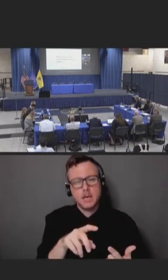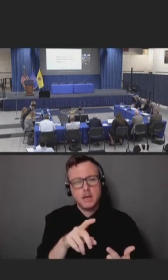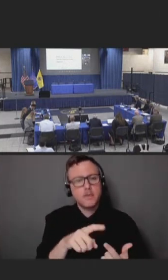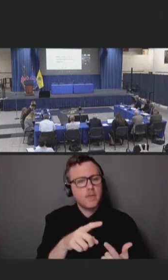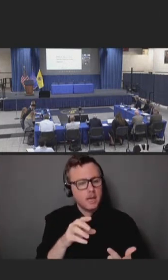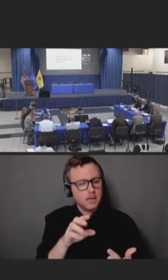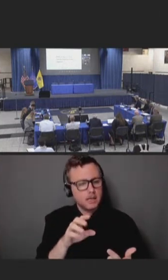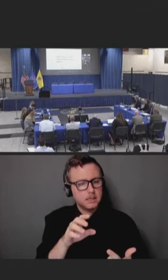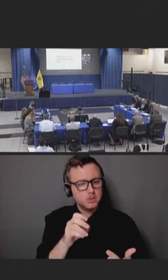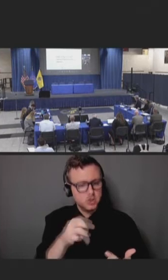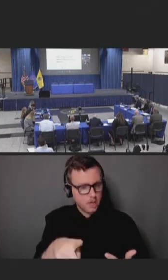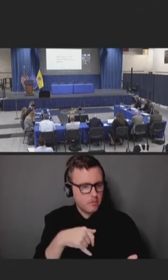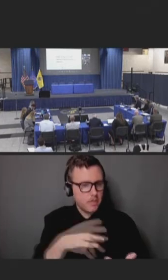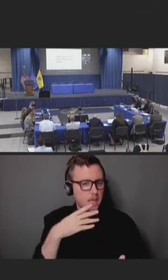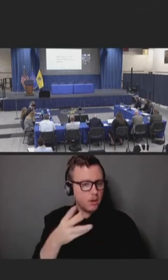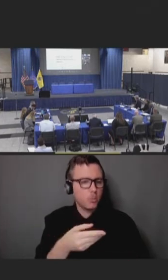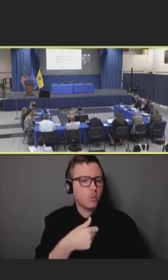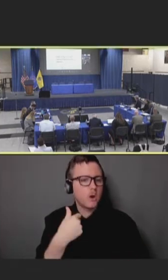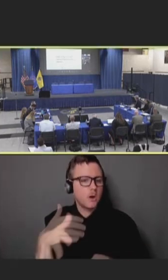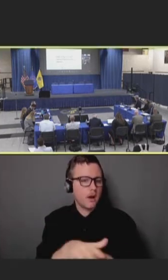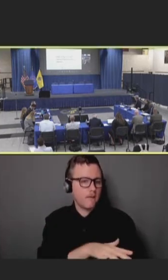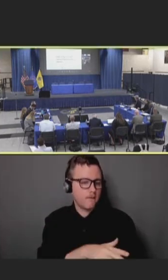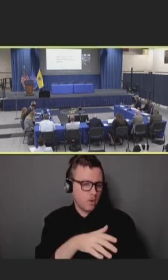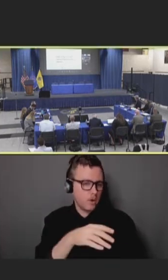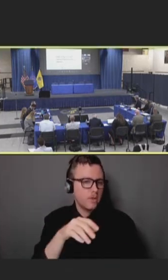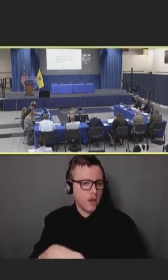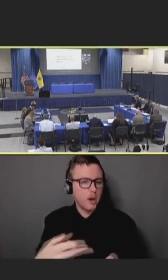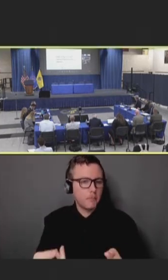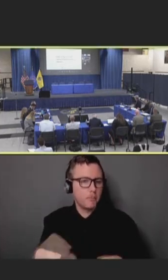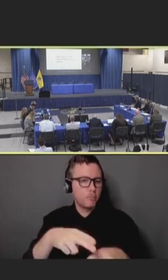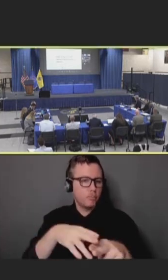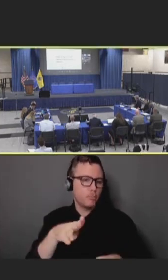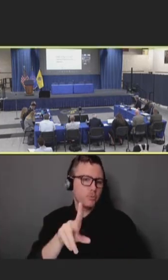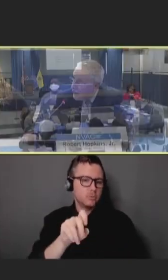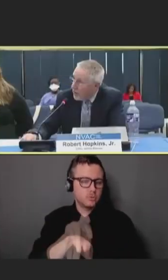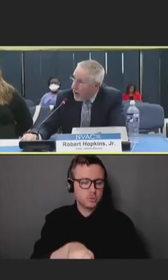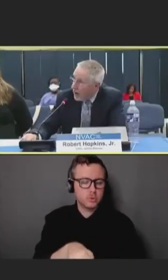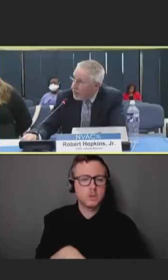Robert Hopkins: Thank you very much. Next is DoD, Limone Collins.